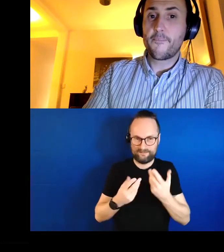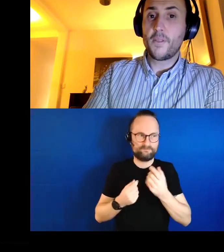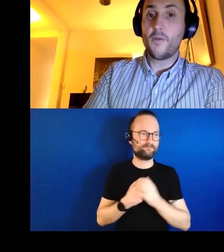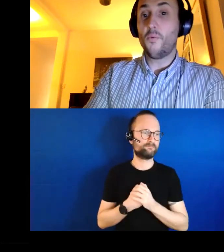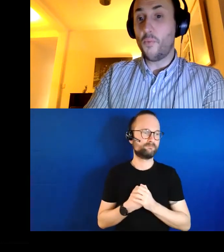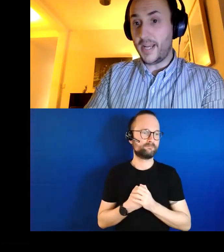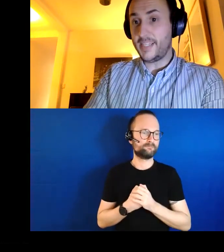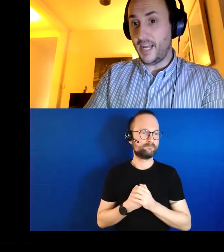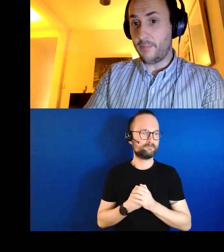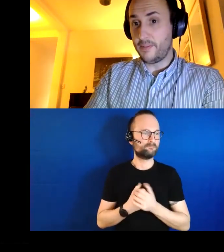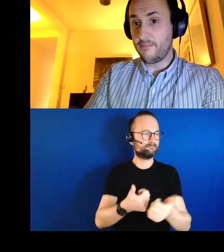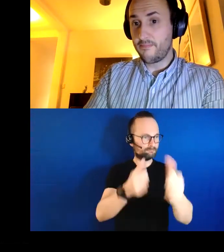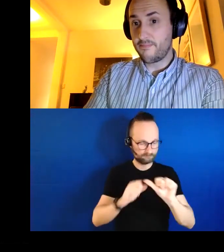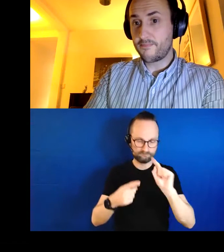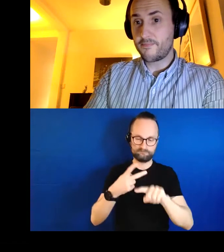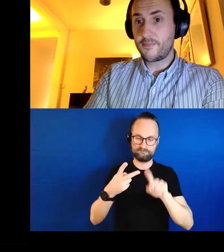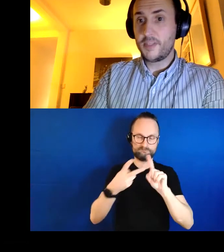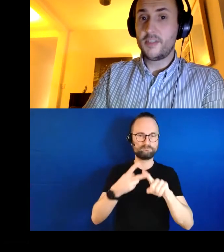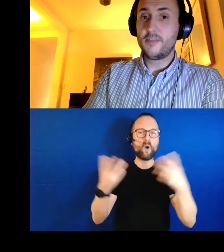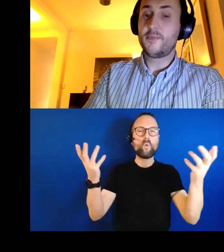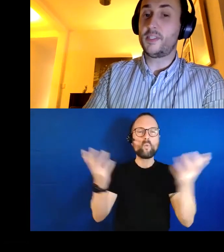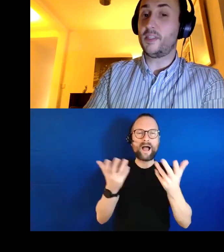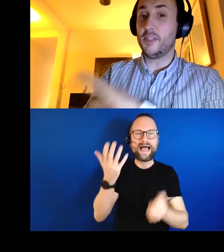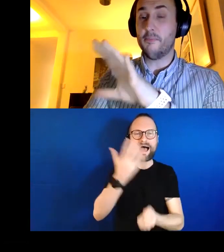so the first section, is when did it happen, so as much detail as you can about when it happened.